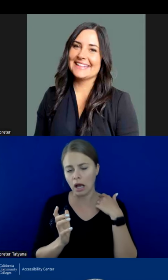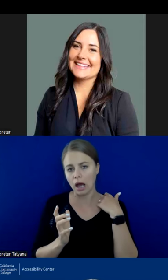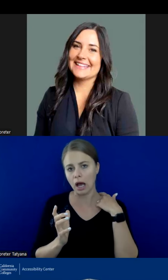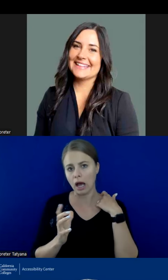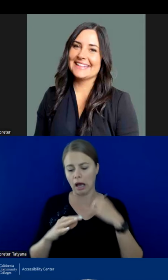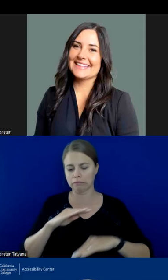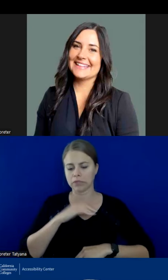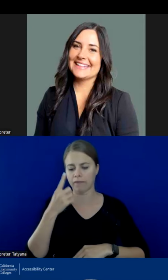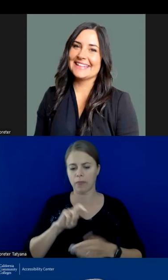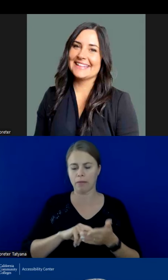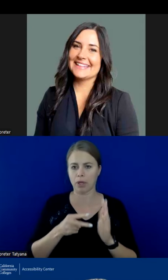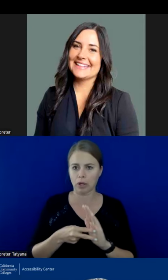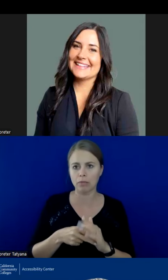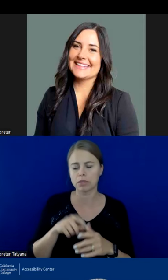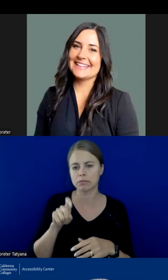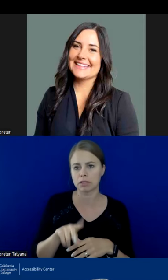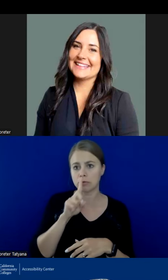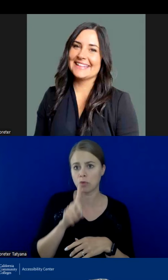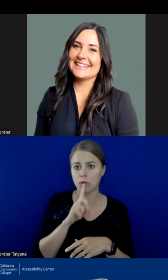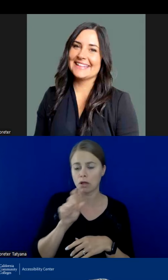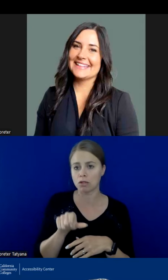Must be real alternative to visual communication